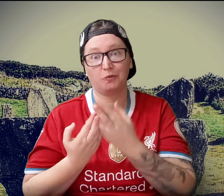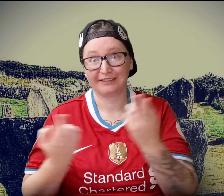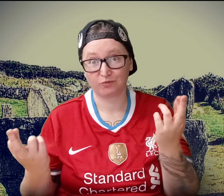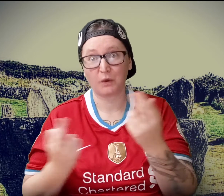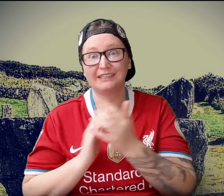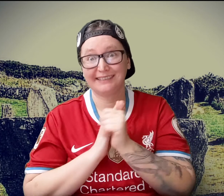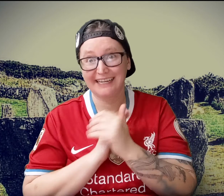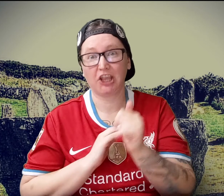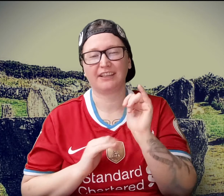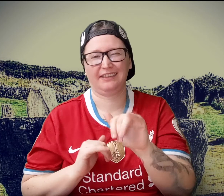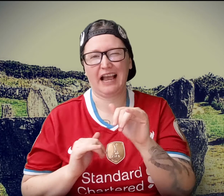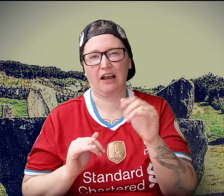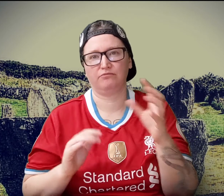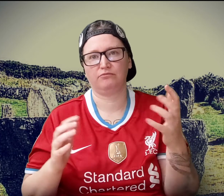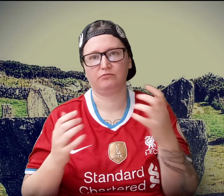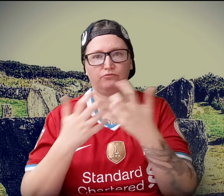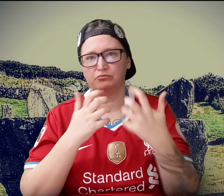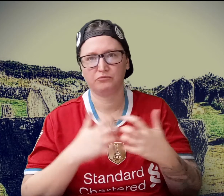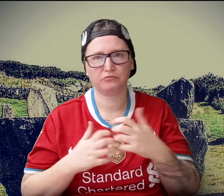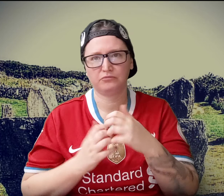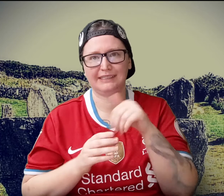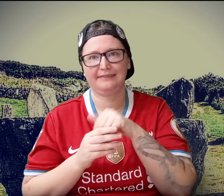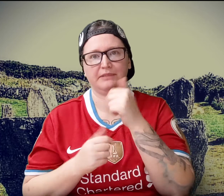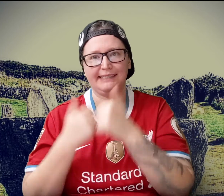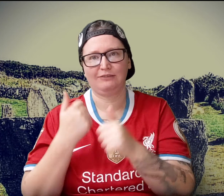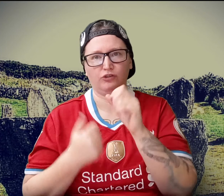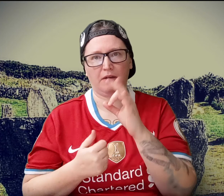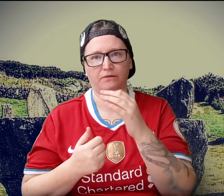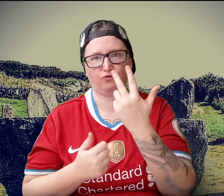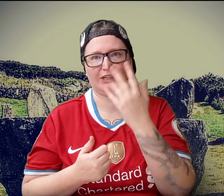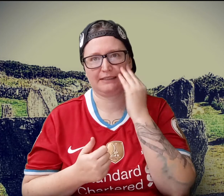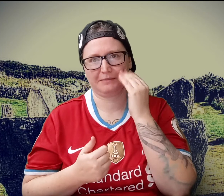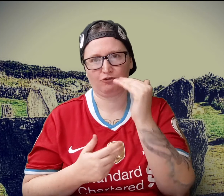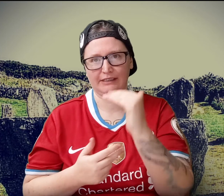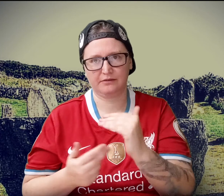characters and resources and skills so I'm going to match those together and put those